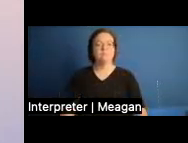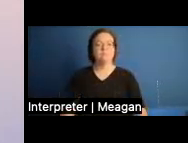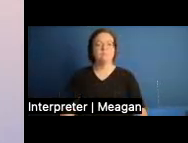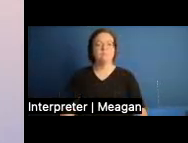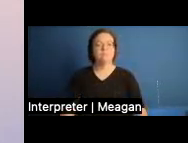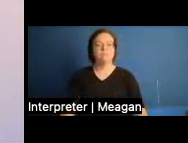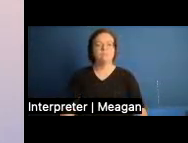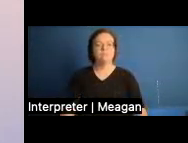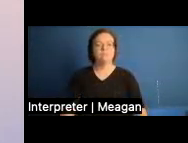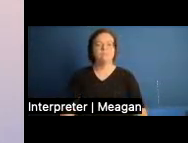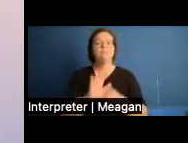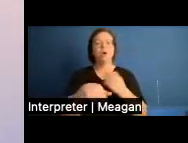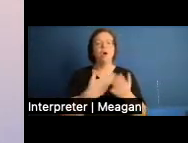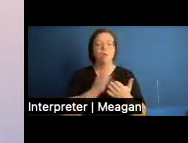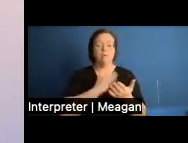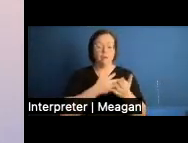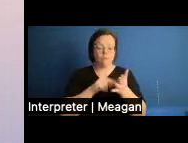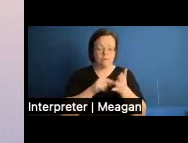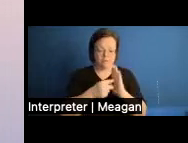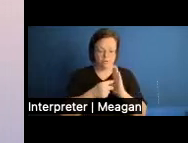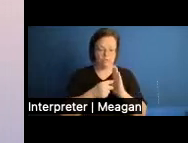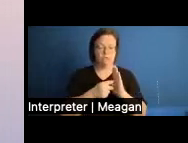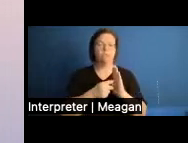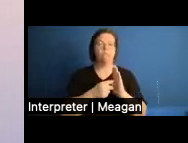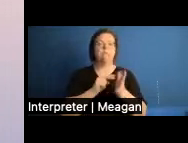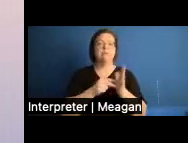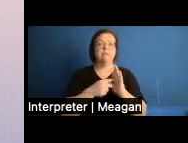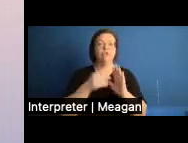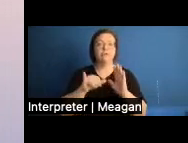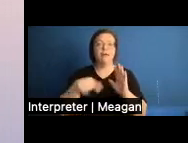all of our definitions, all of the definitions that everyone provided are so phenomenal.